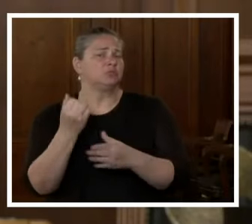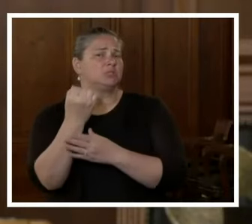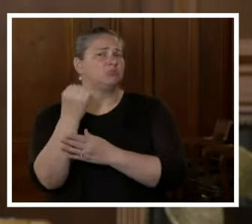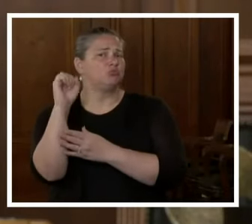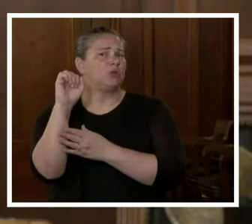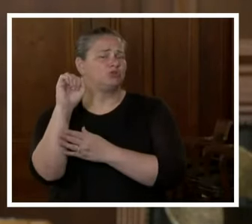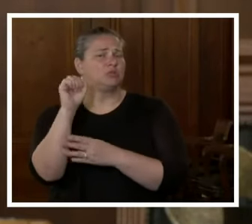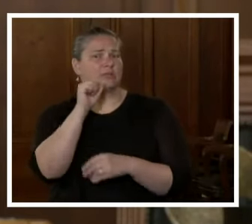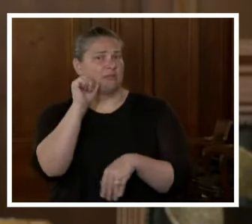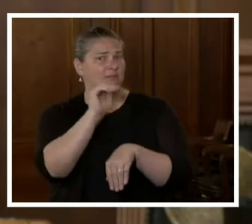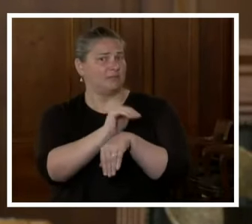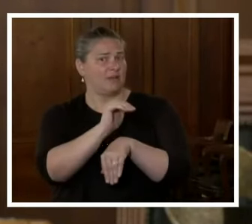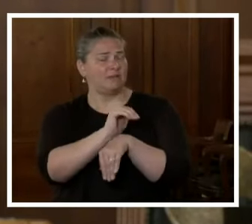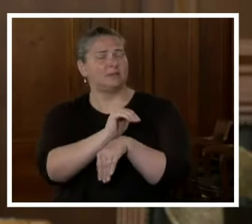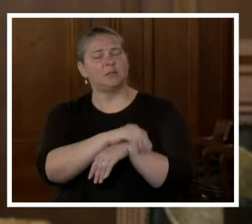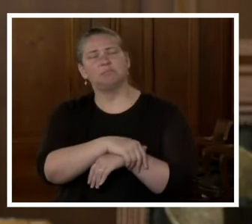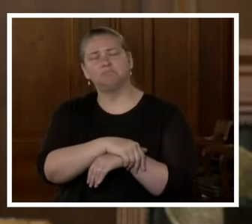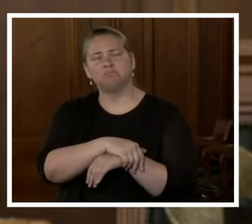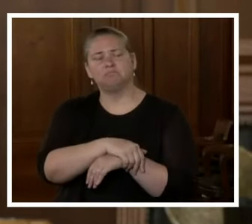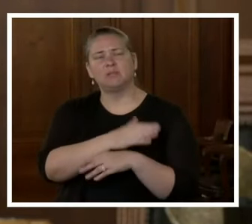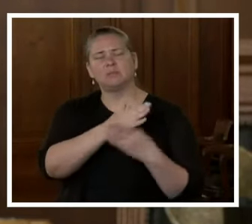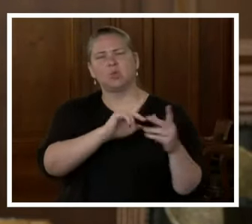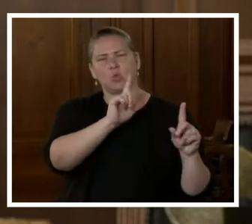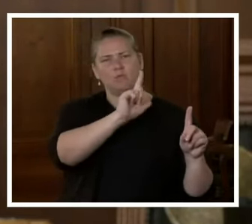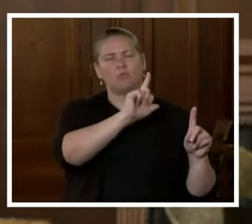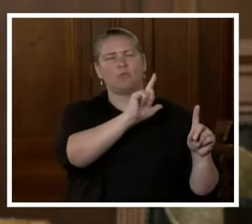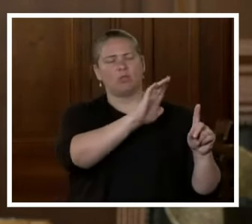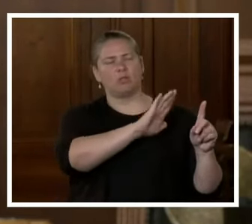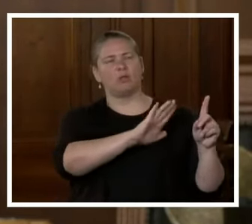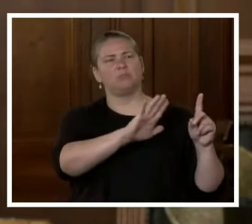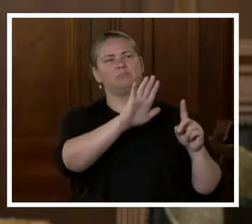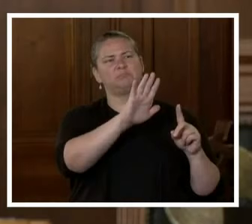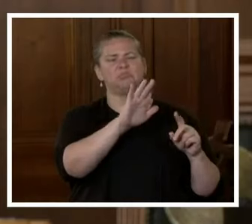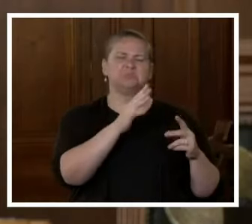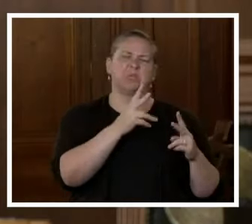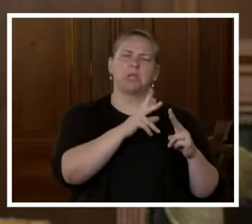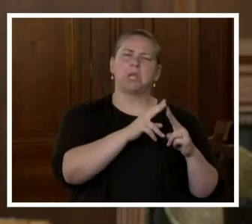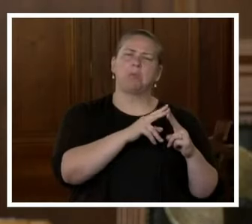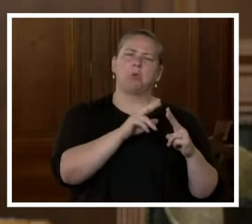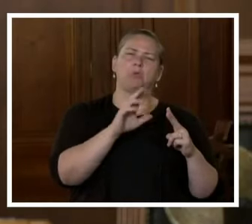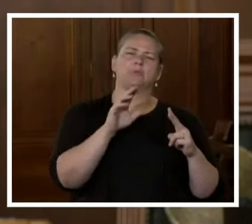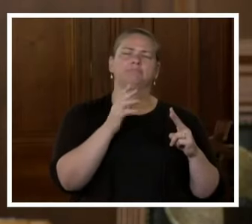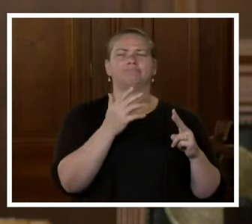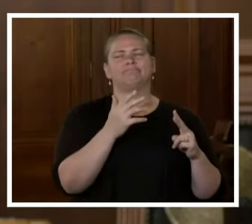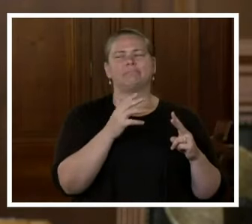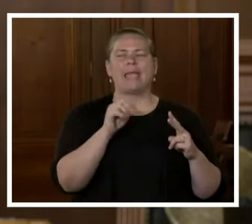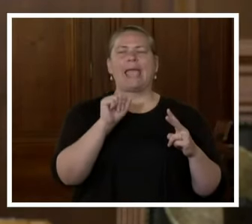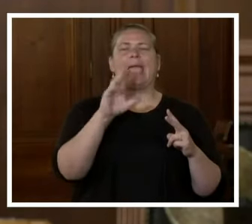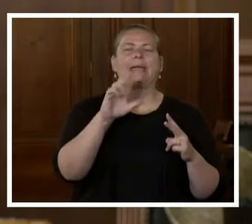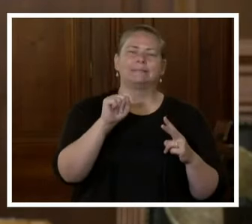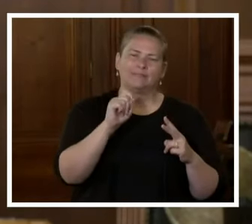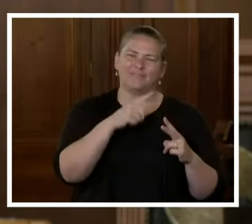INVESTMENT, TRUE INVESTMENT.